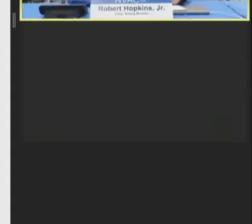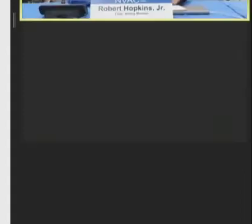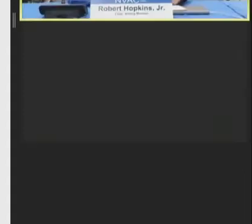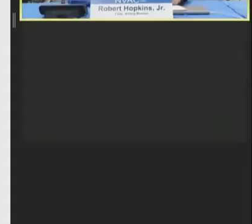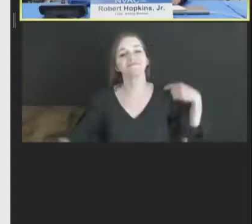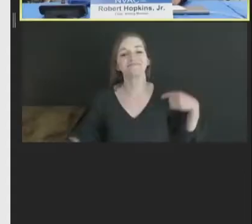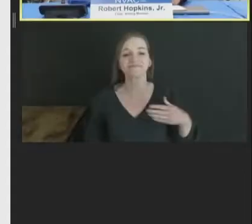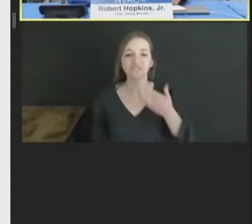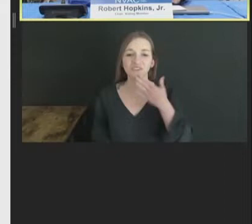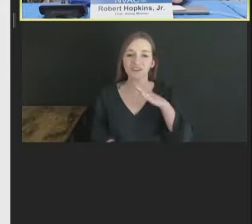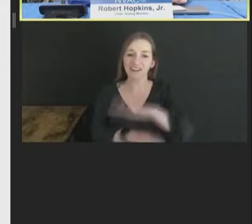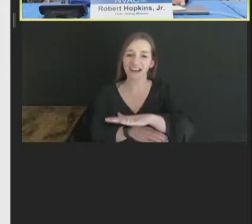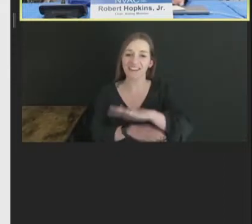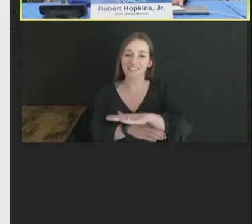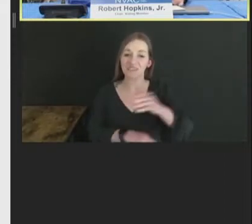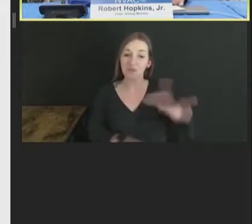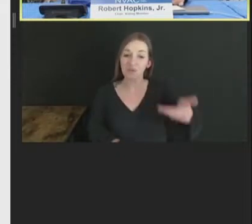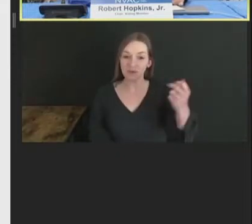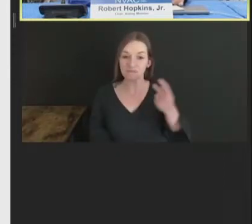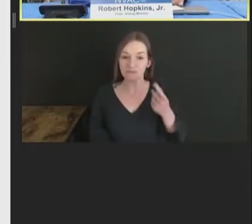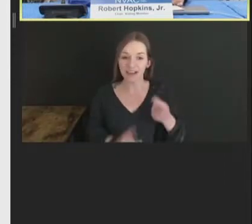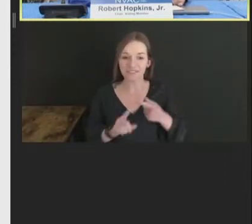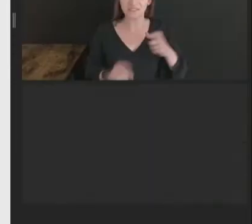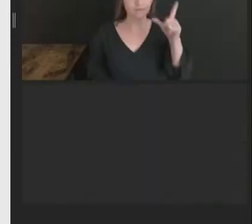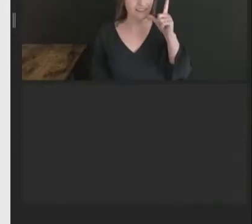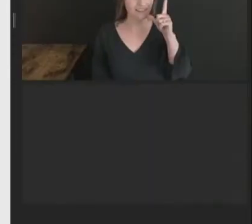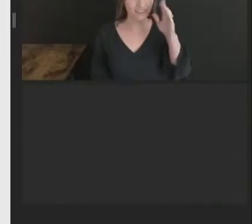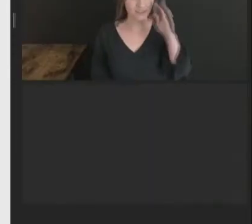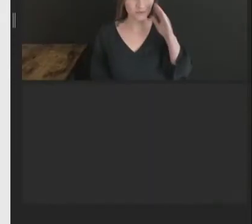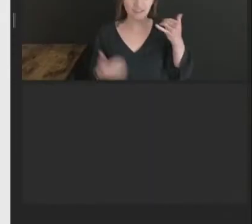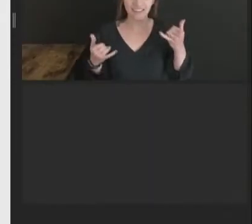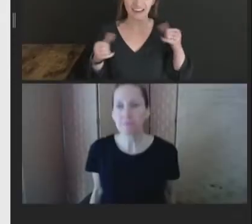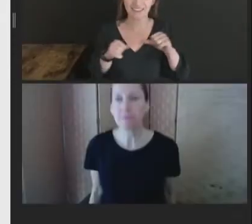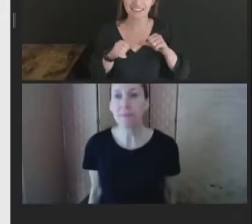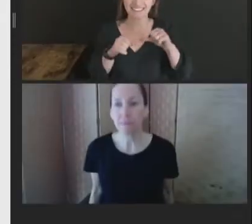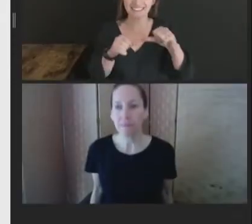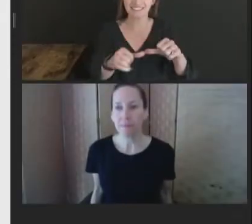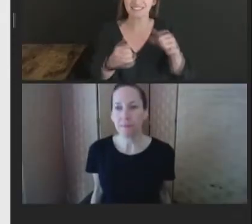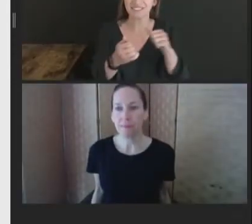now continue with our September 23rd National Vaccine Advisory Committee.